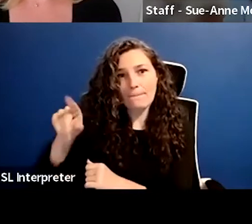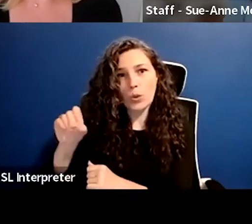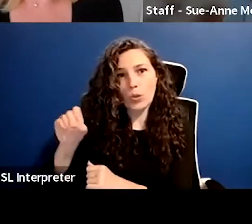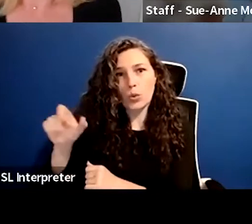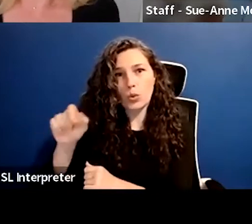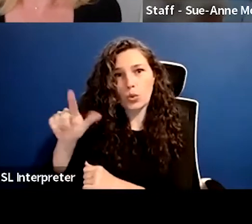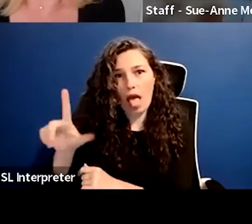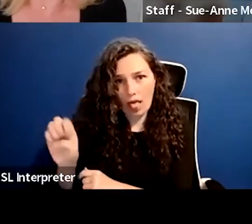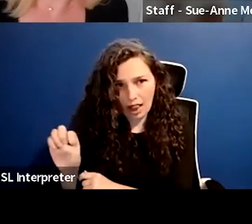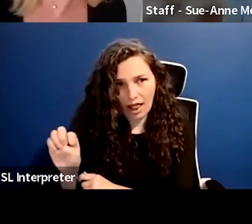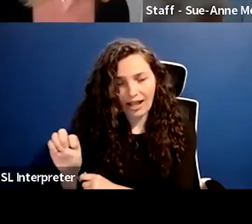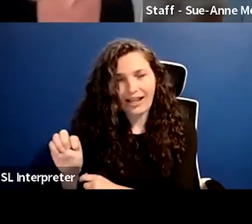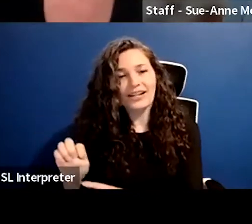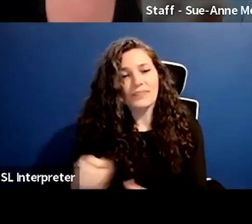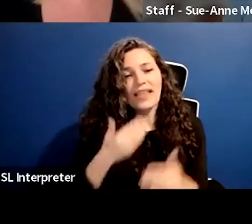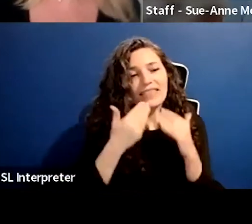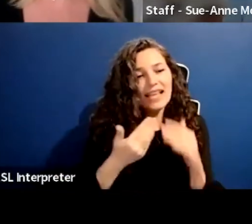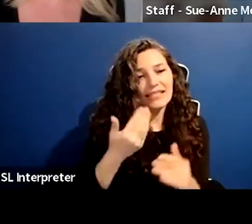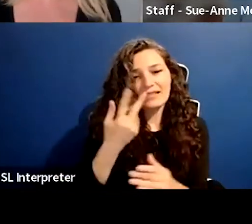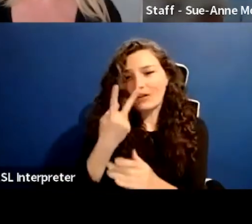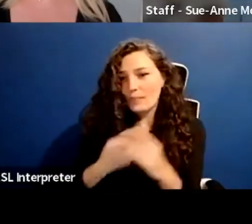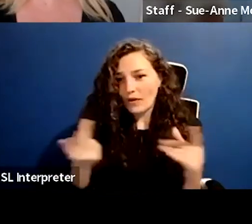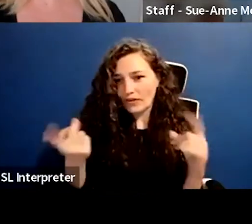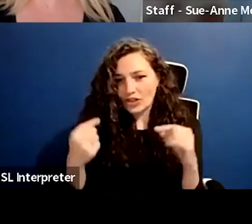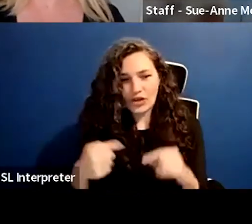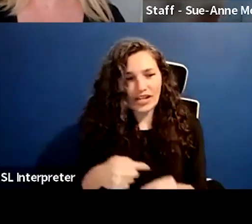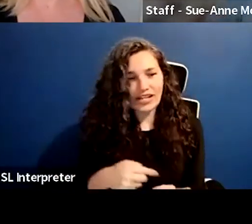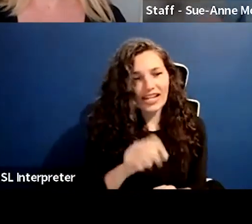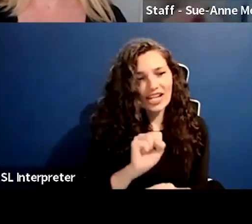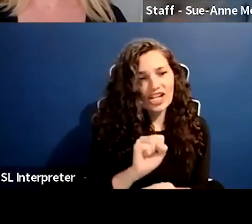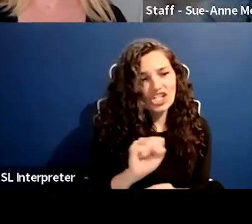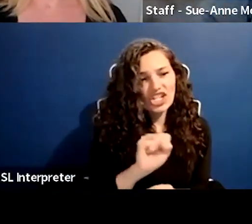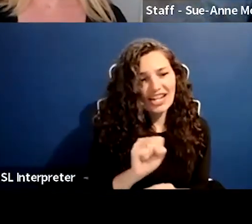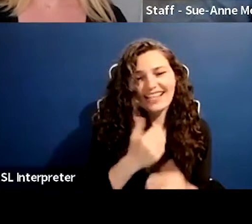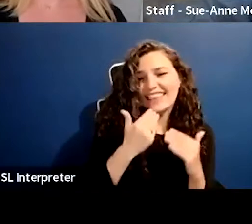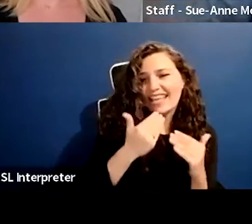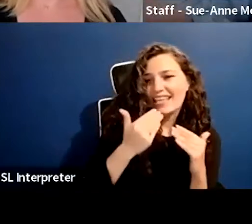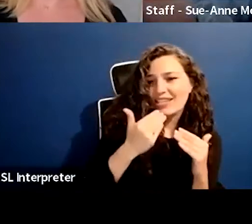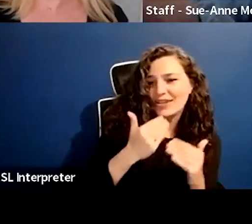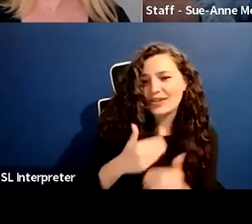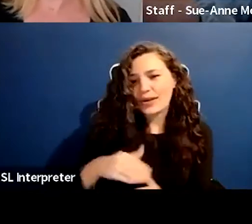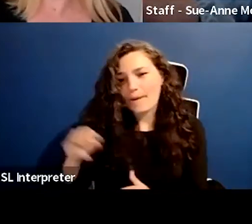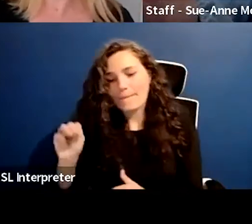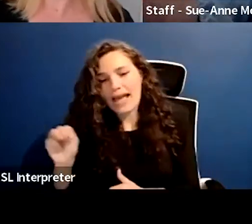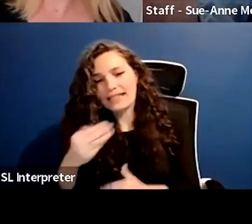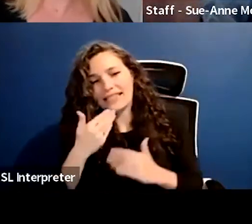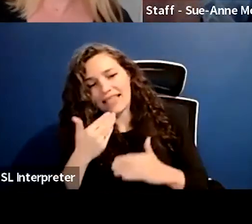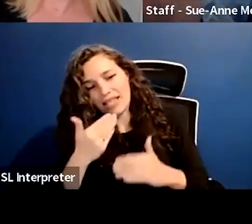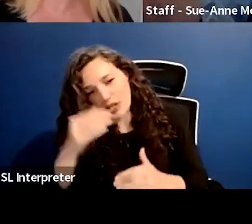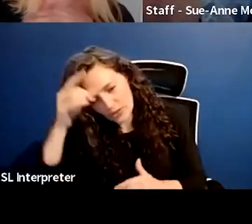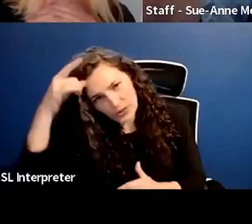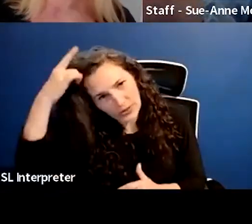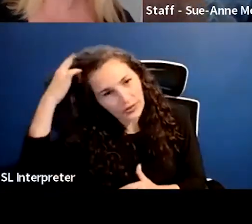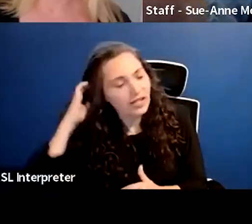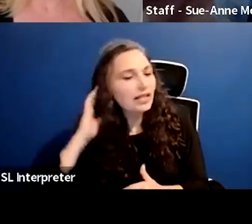Thanks for having us. So exciting. Yes, thank you, thank you, thank you for having us. And what a wonderful presentation, Sue-Anne.